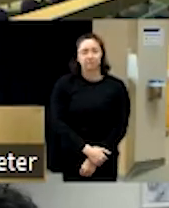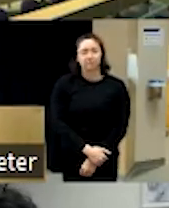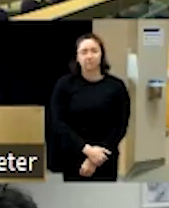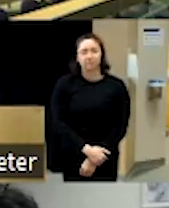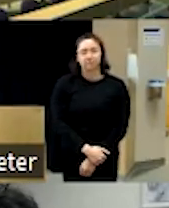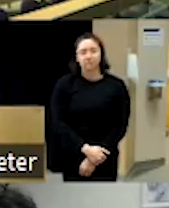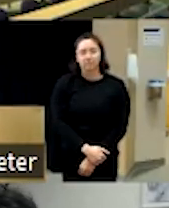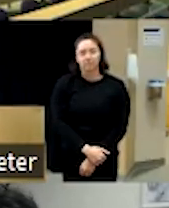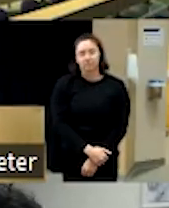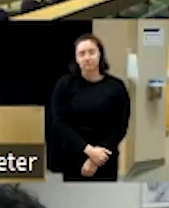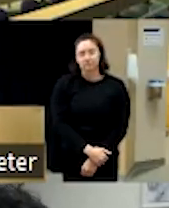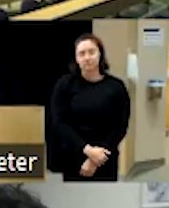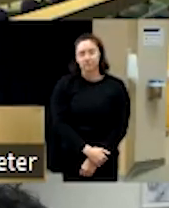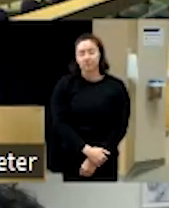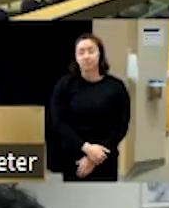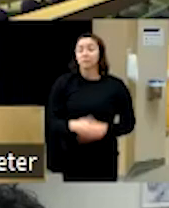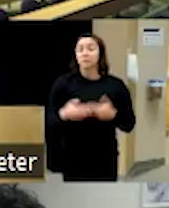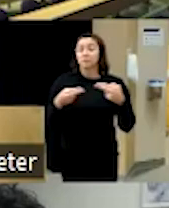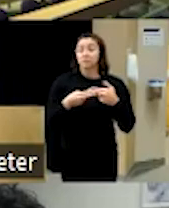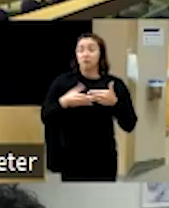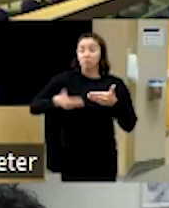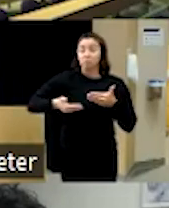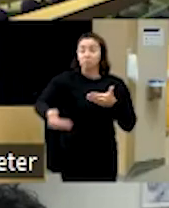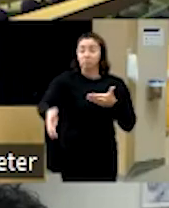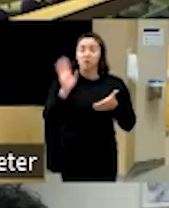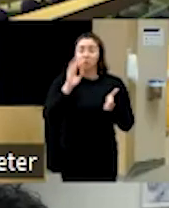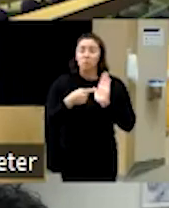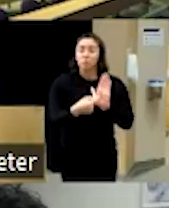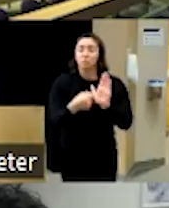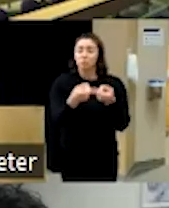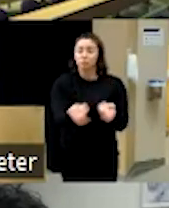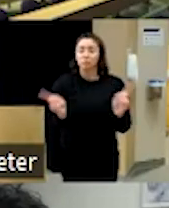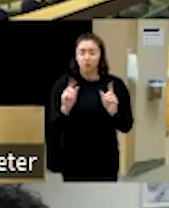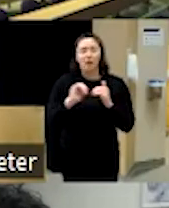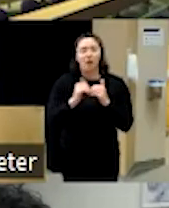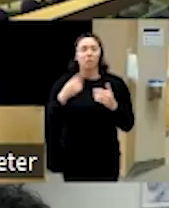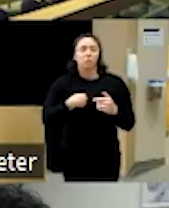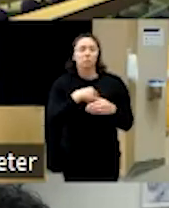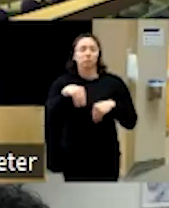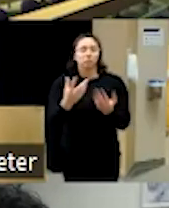and the next couple of slides I would like to show you how we treat and quite practically